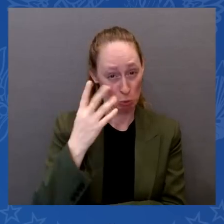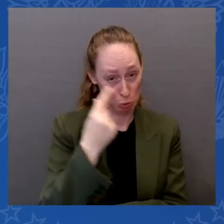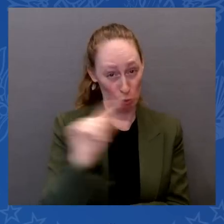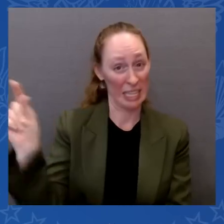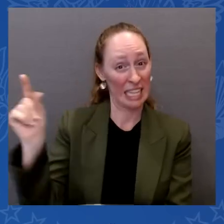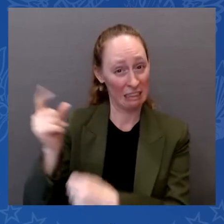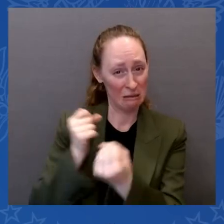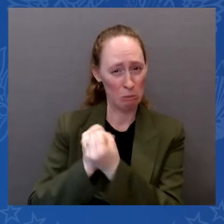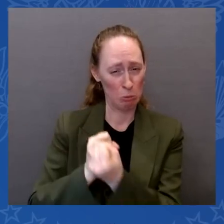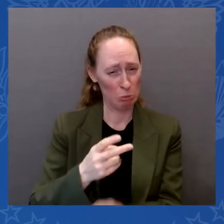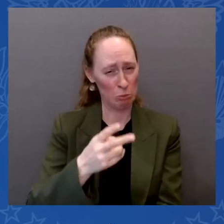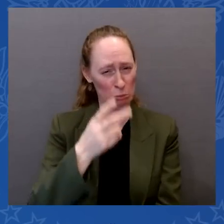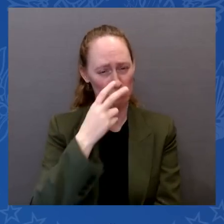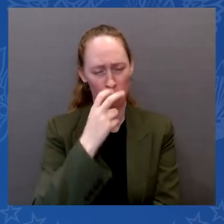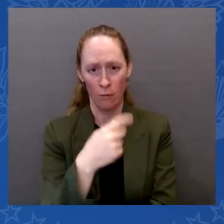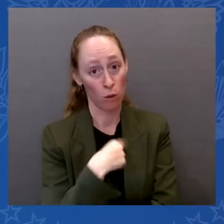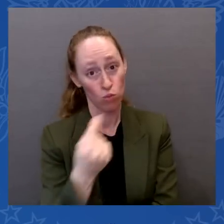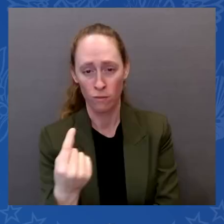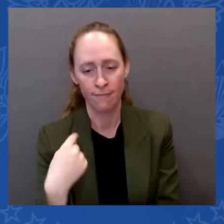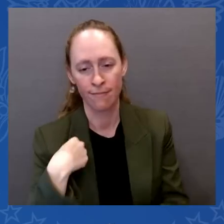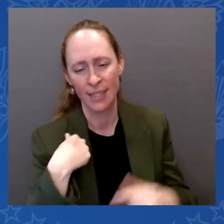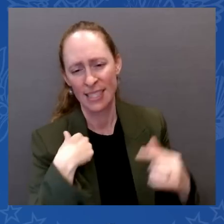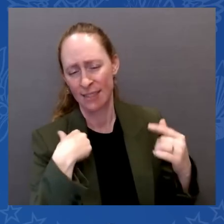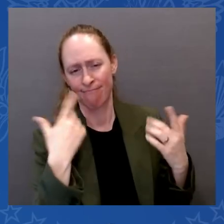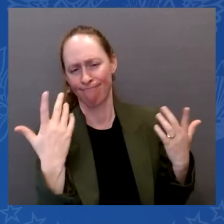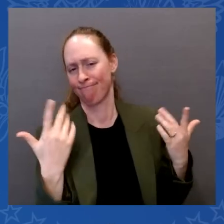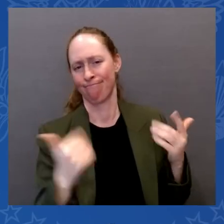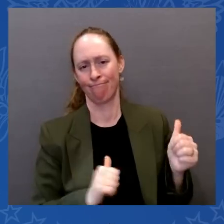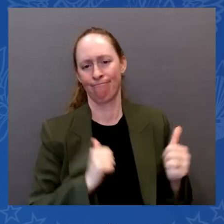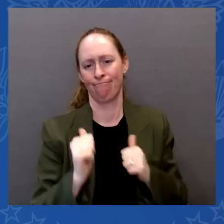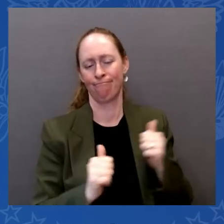we sat down for hours -- hours, more than one day.